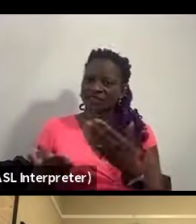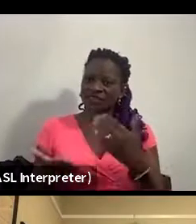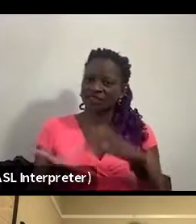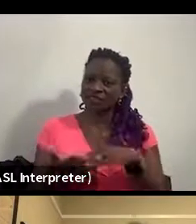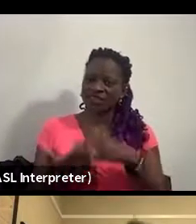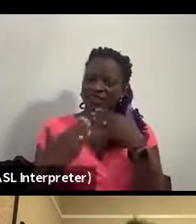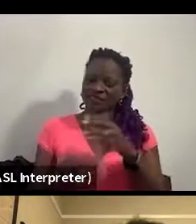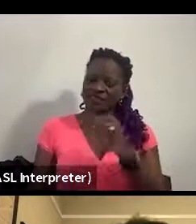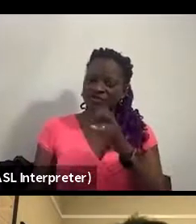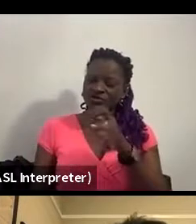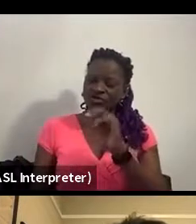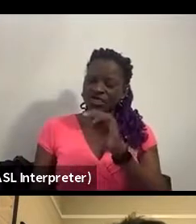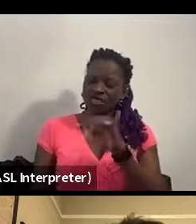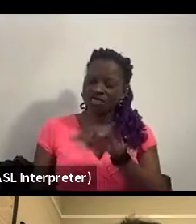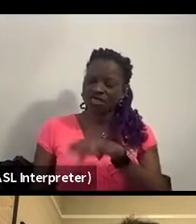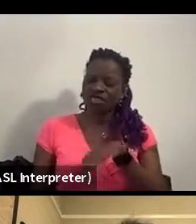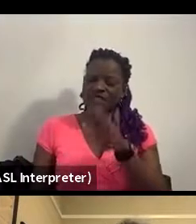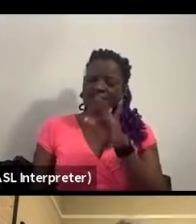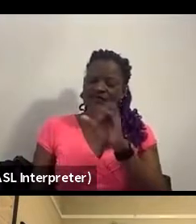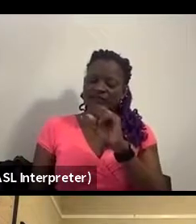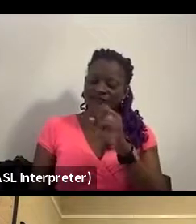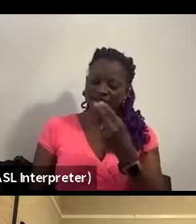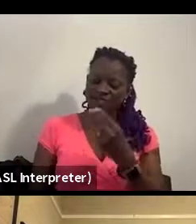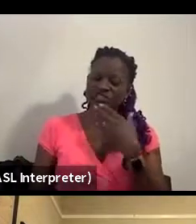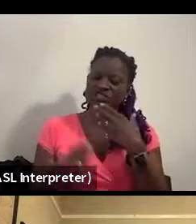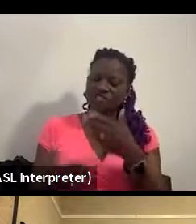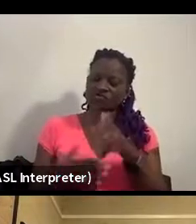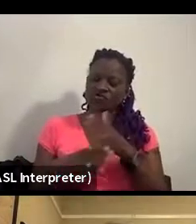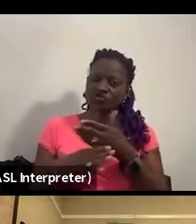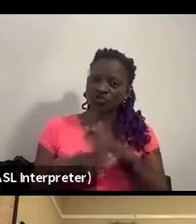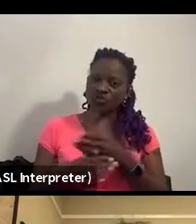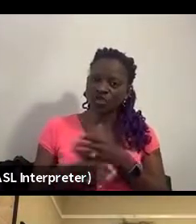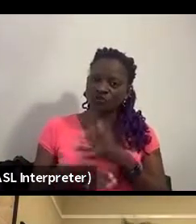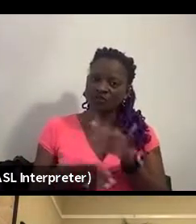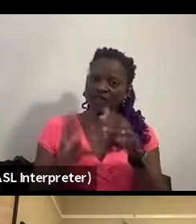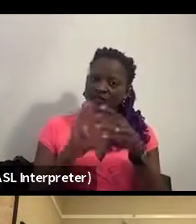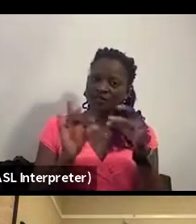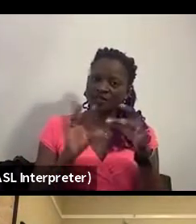Thank you for being here. Thank you for sharing with us today. Very much. Appreciate that.